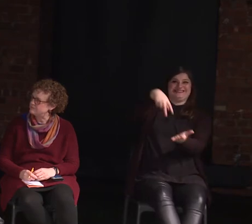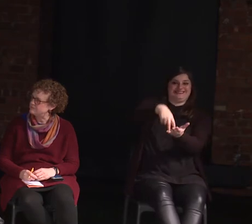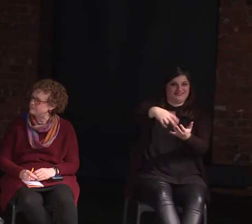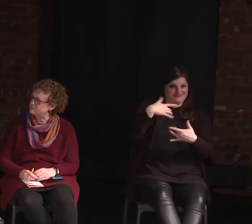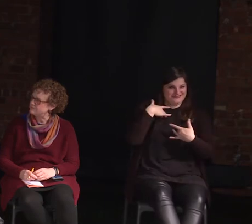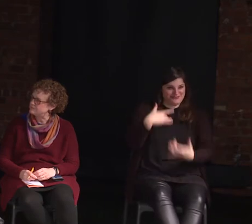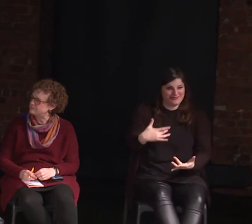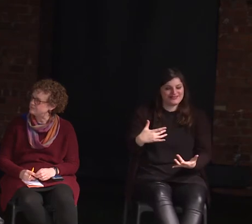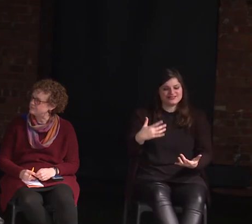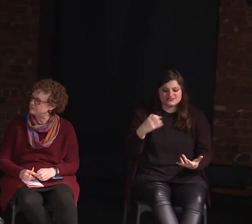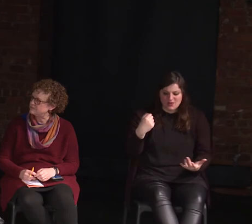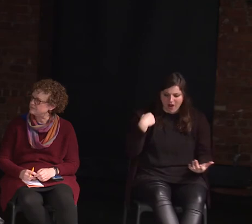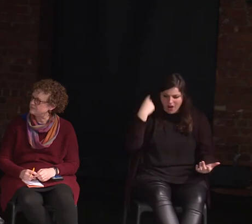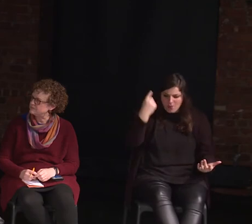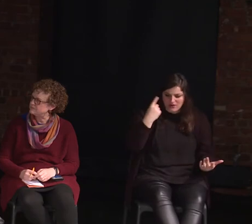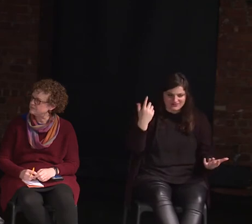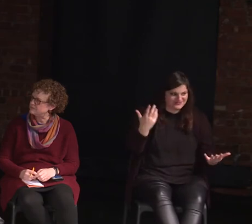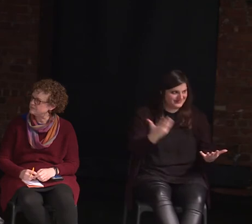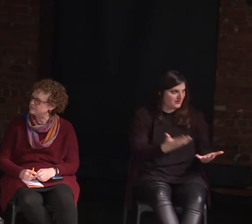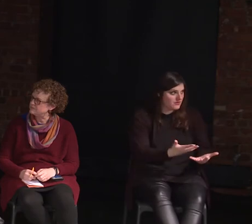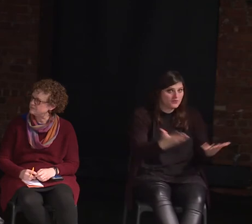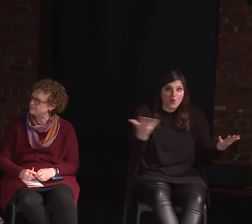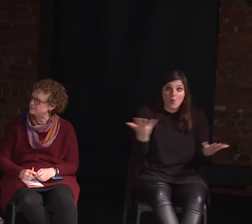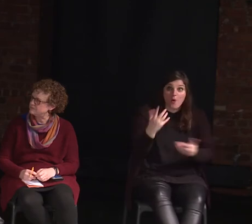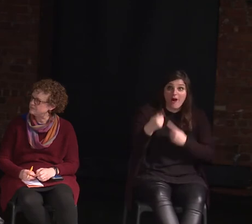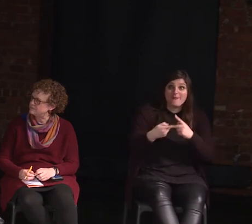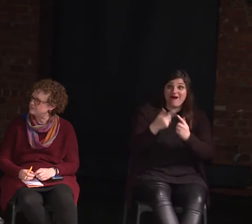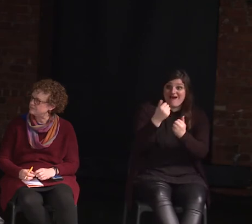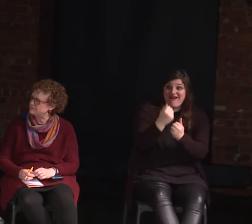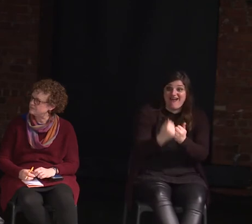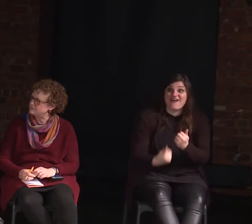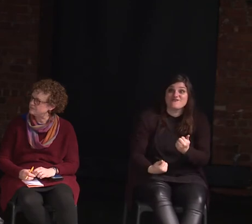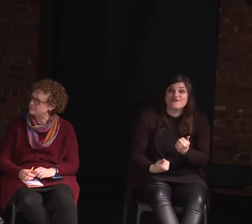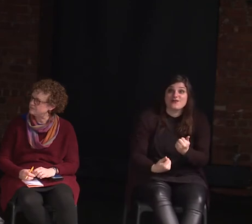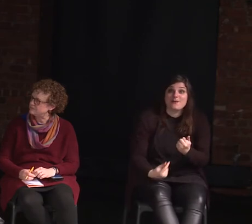What about everybody else? What do we get to add?